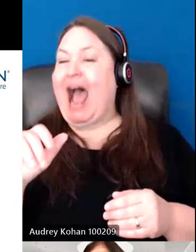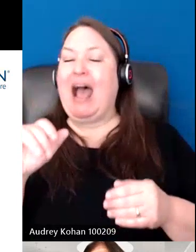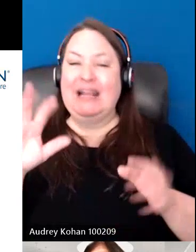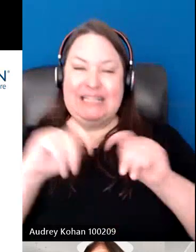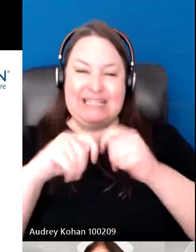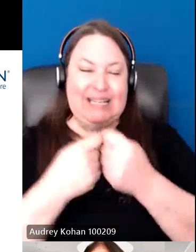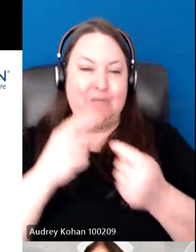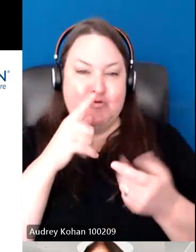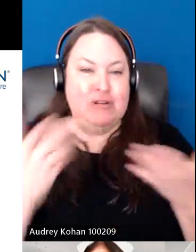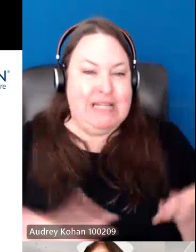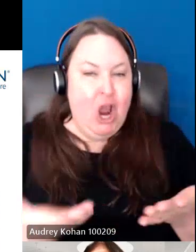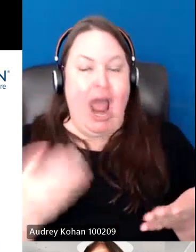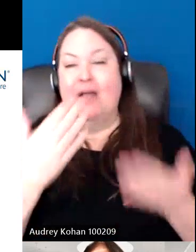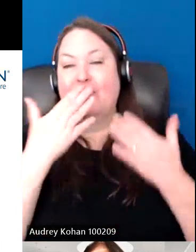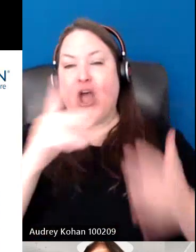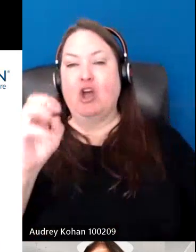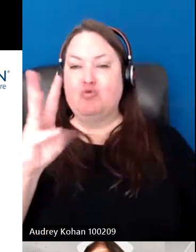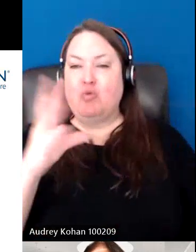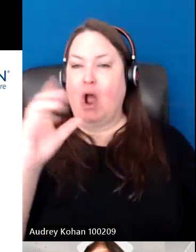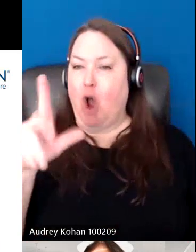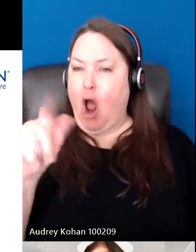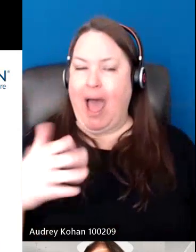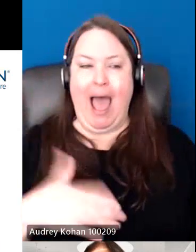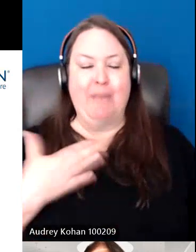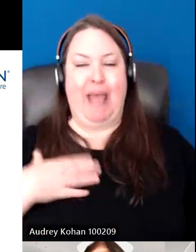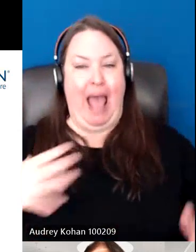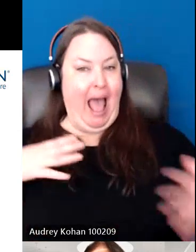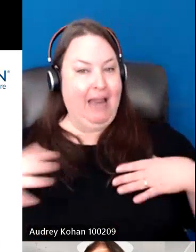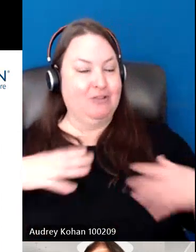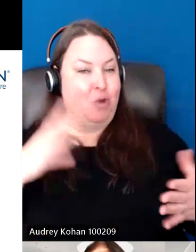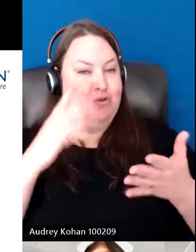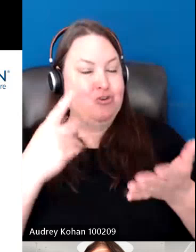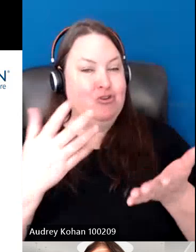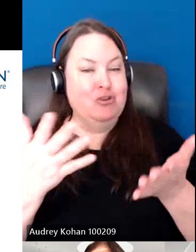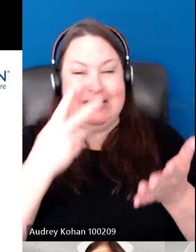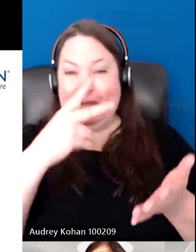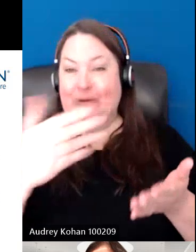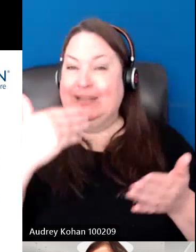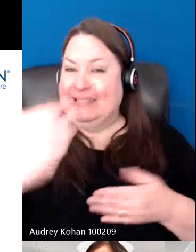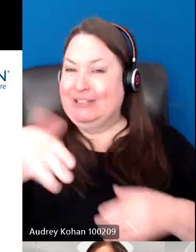Drew and Carla happy holidays everyone and we will talk with you all in January have a great day